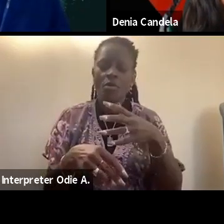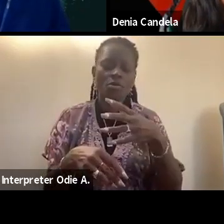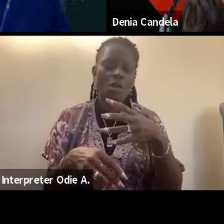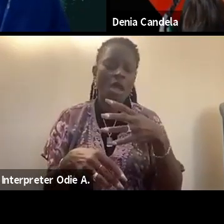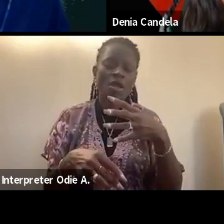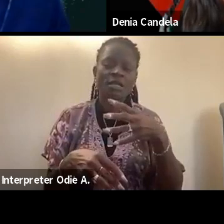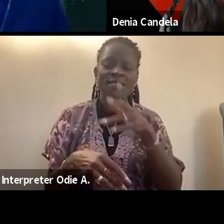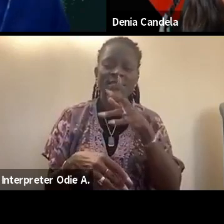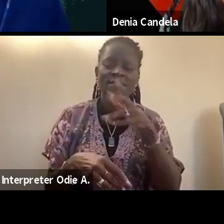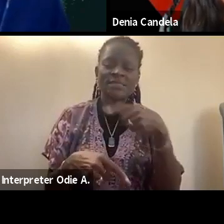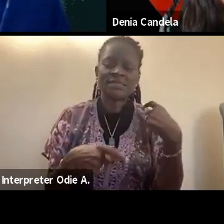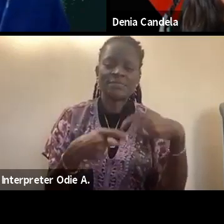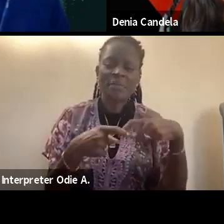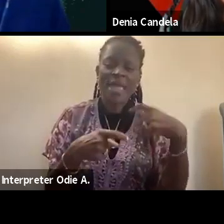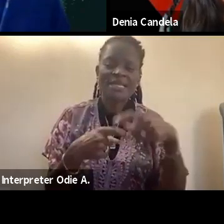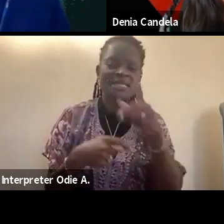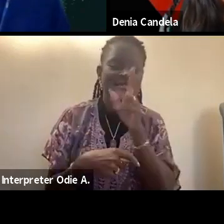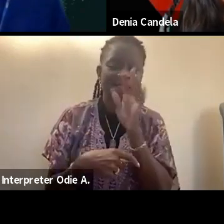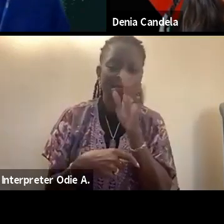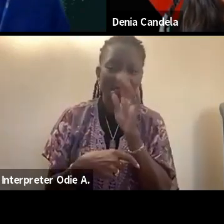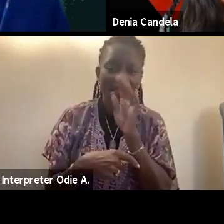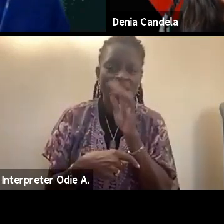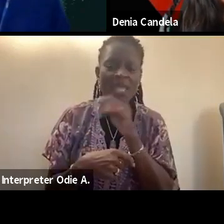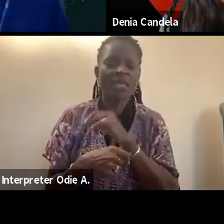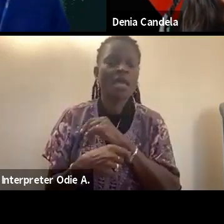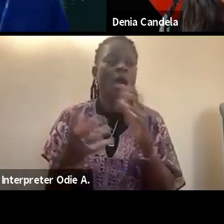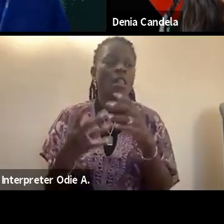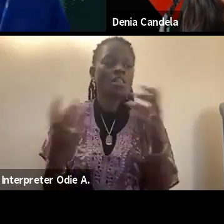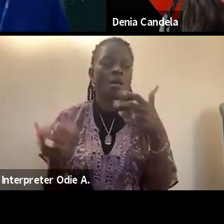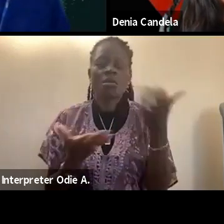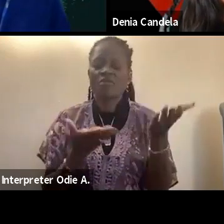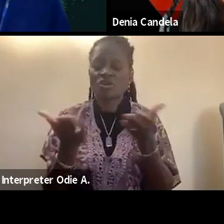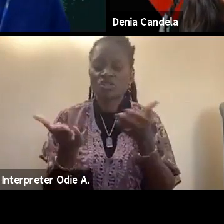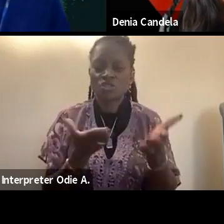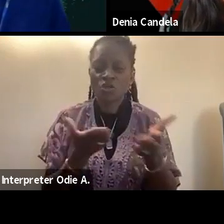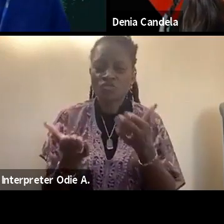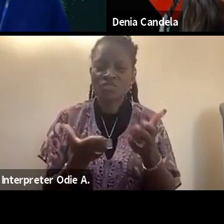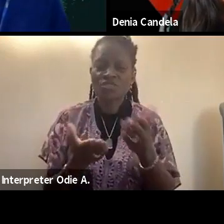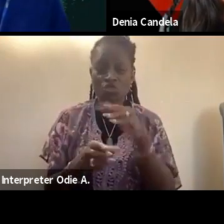community members, so a lot of our services are provided directly in Spanish,